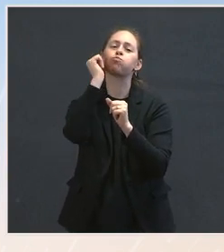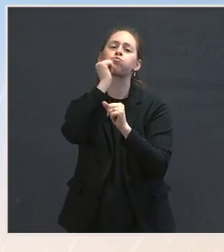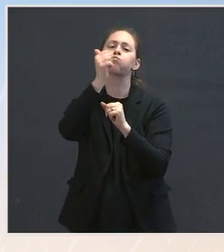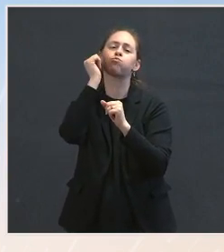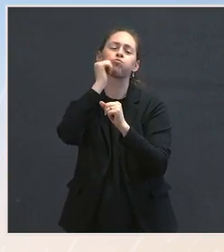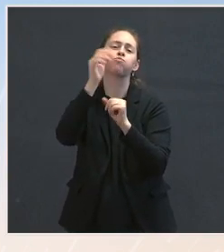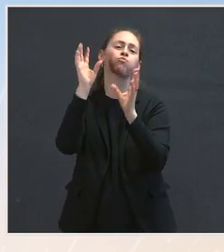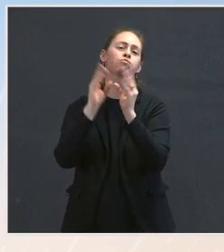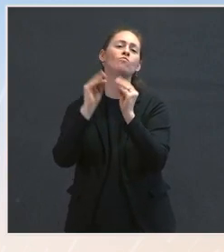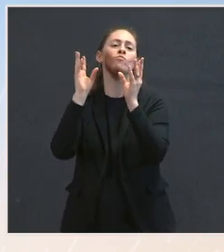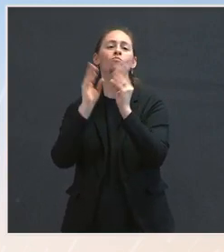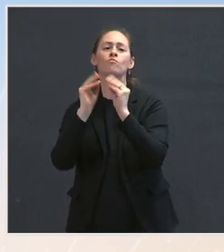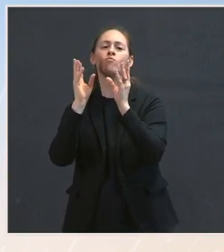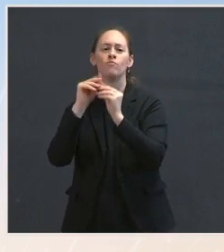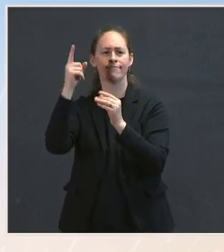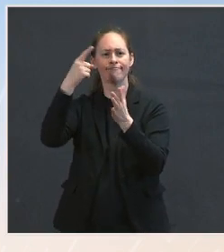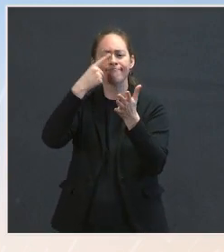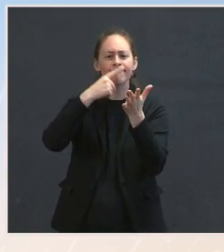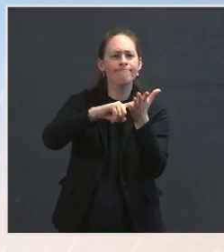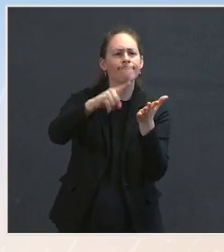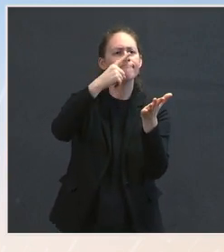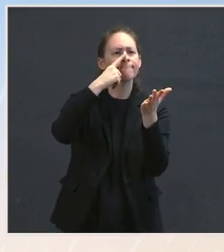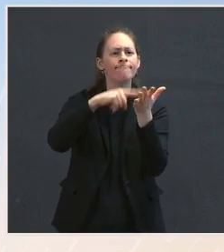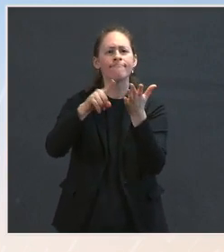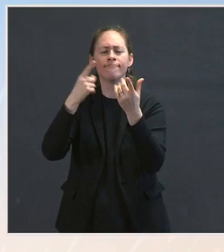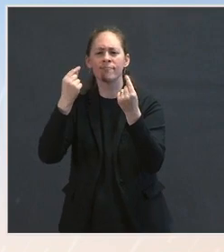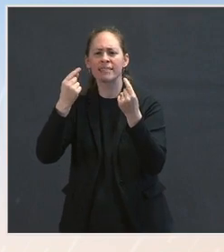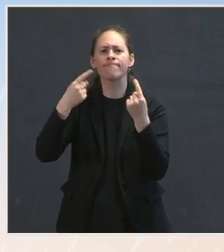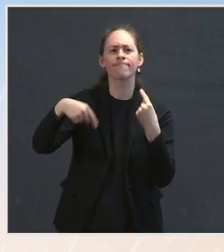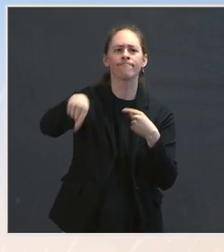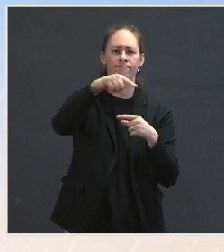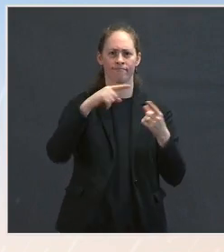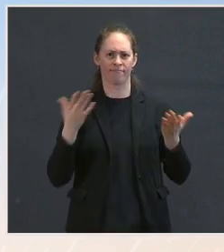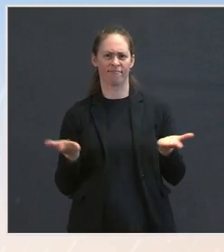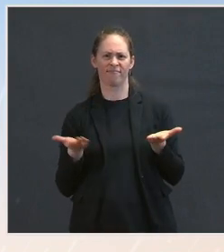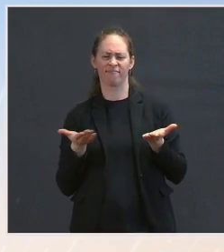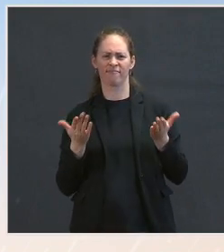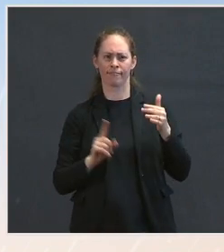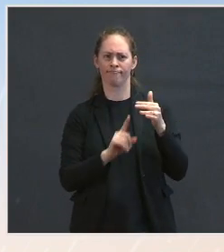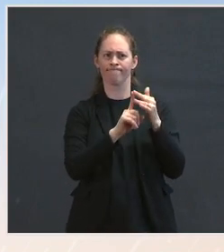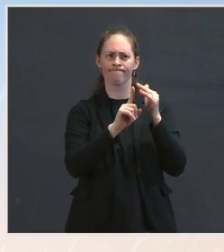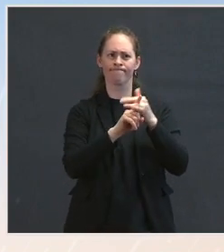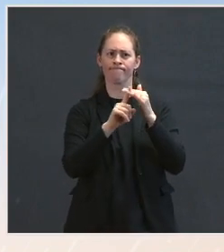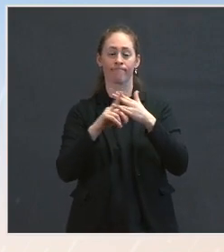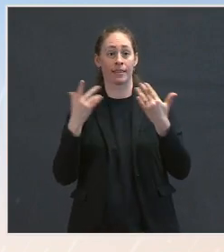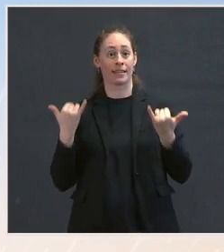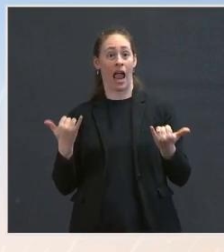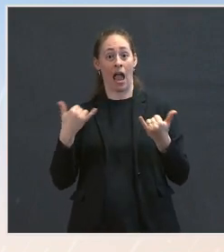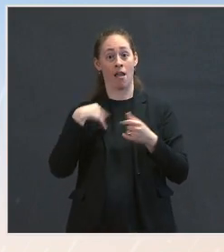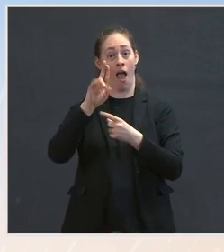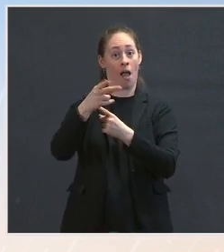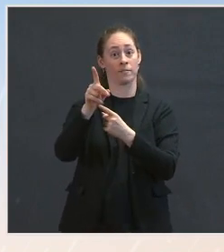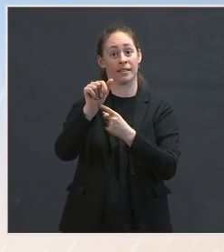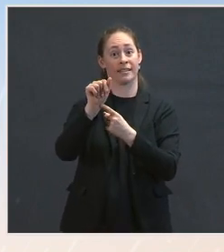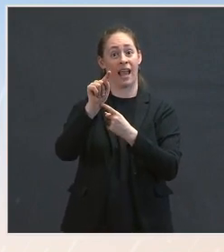as a part of what's discussed there, but I don't have any update for you on updates on the overall report that's not due for more than 60 days.